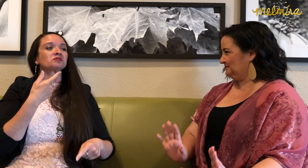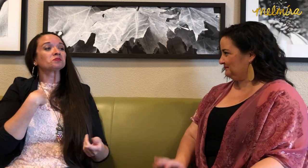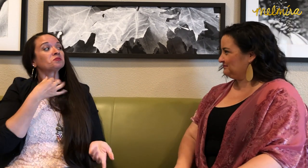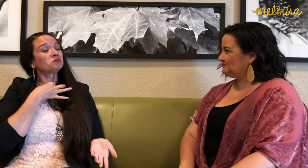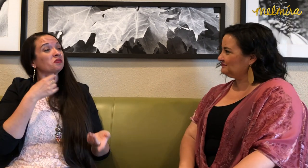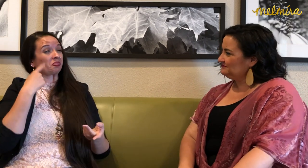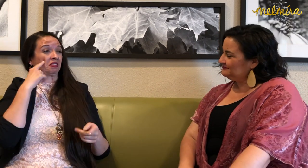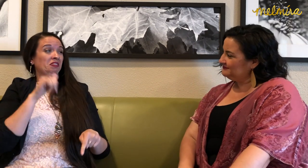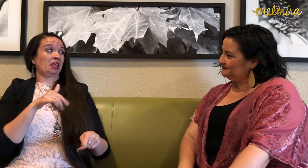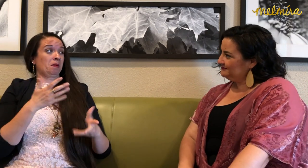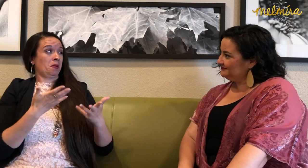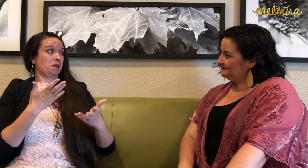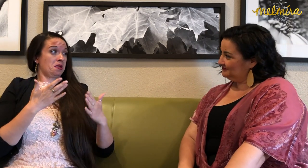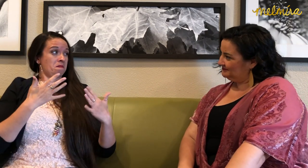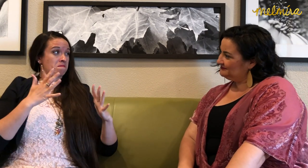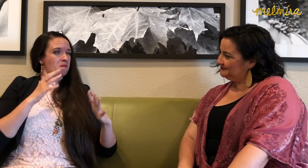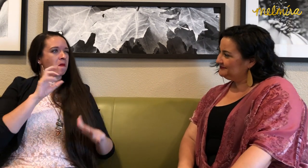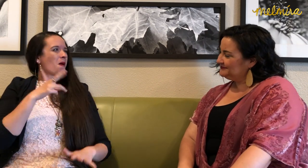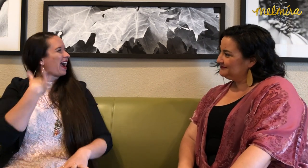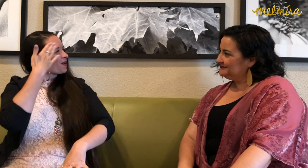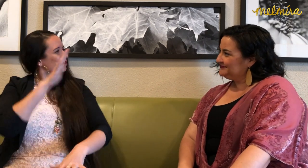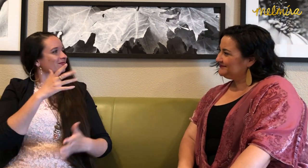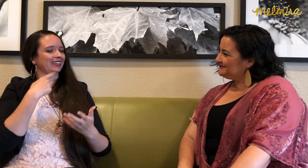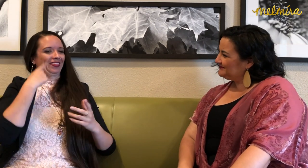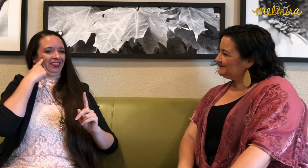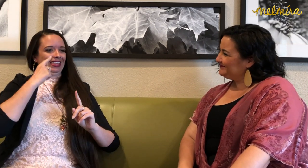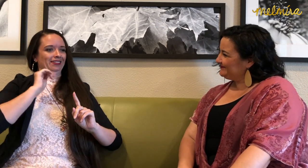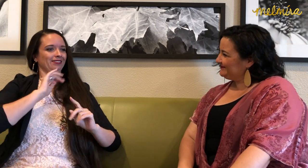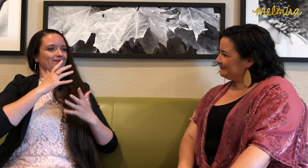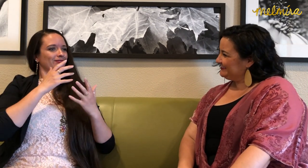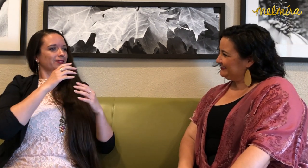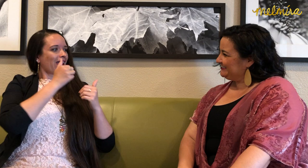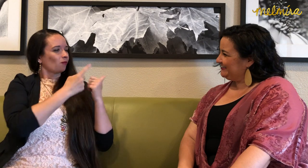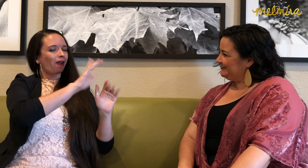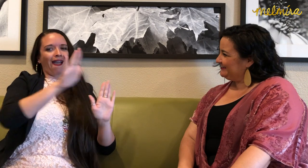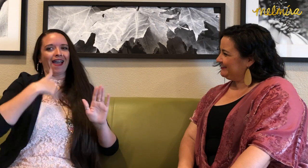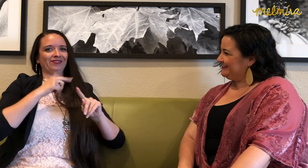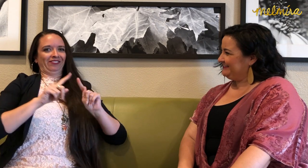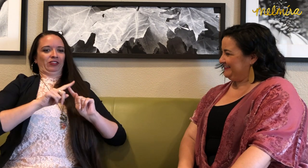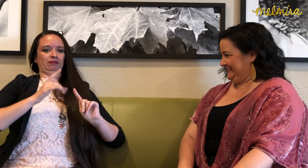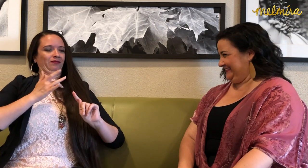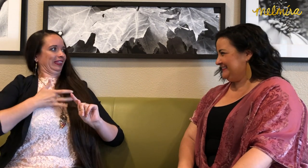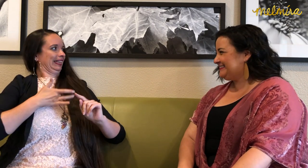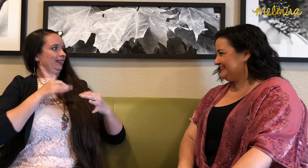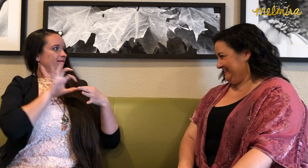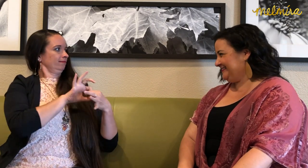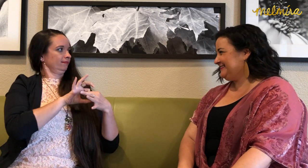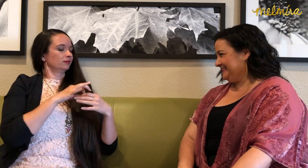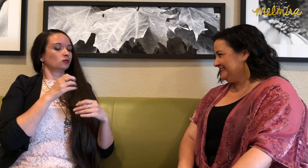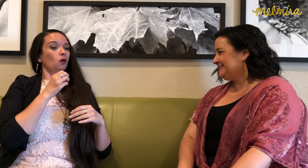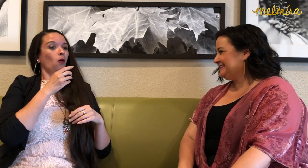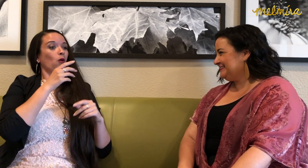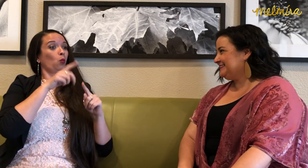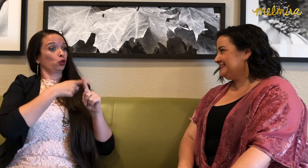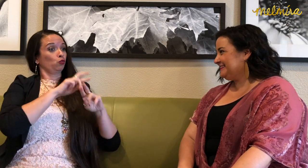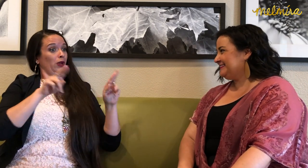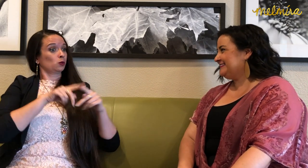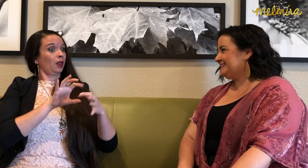I think that might be it, or...I don't know. I think everyone has different feelings of connection with their hair.